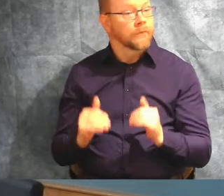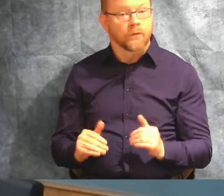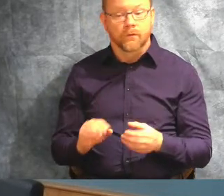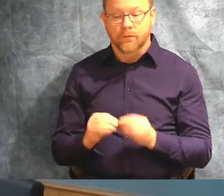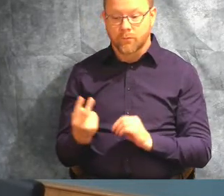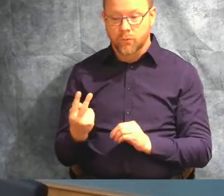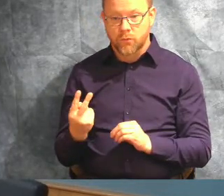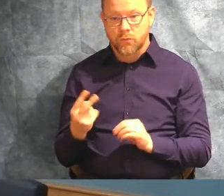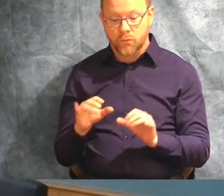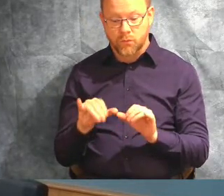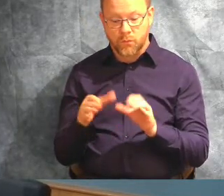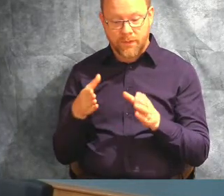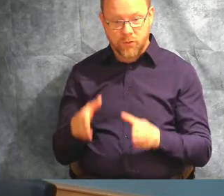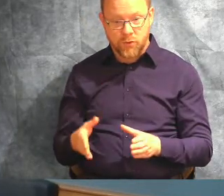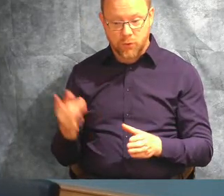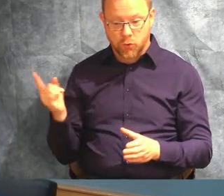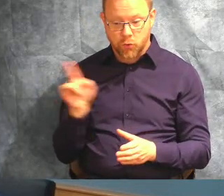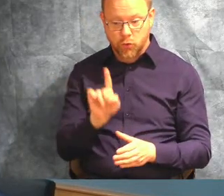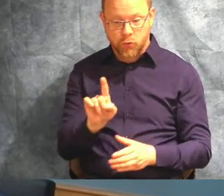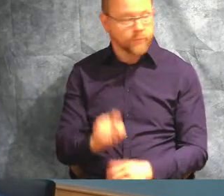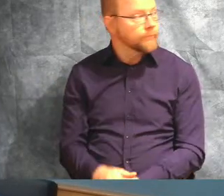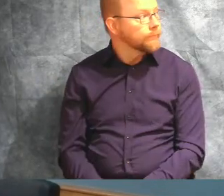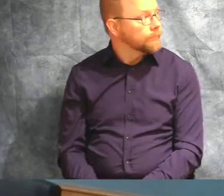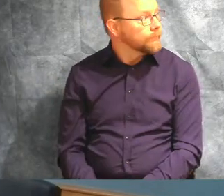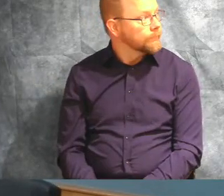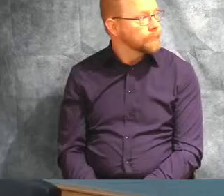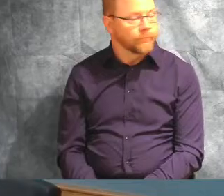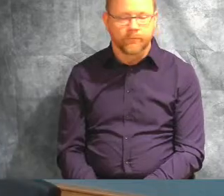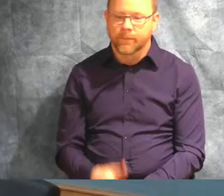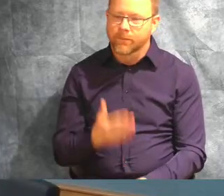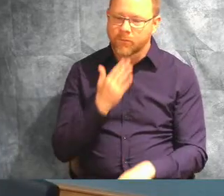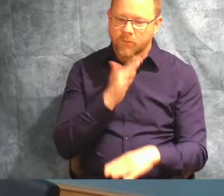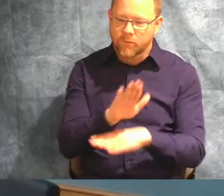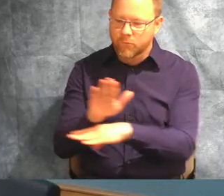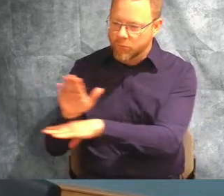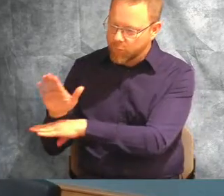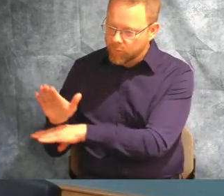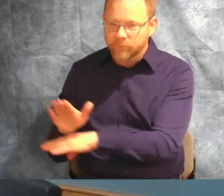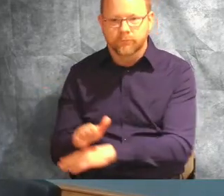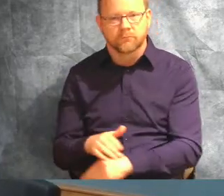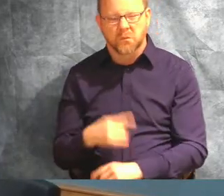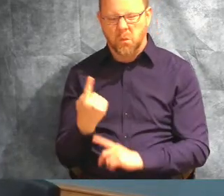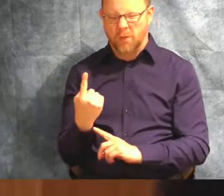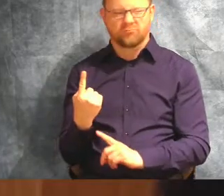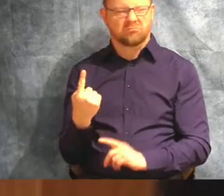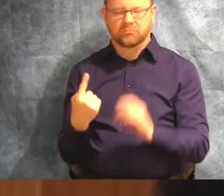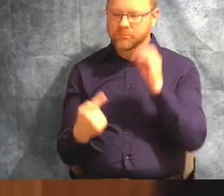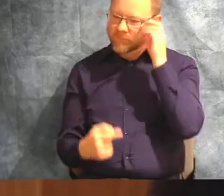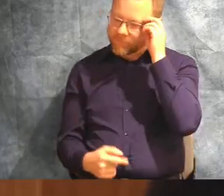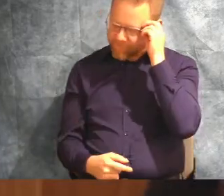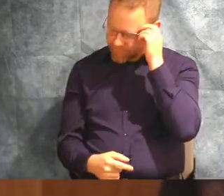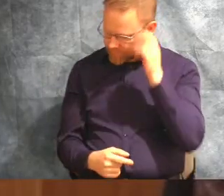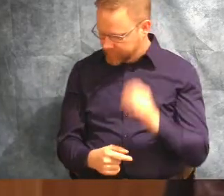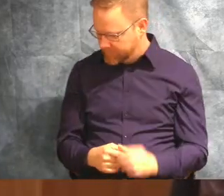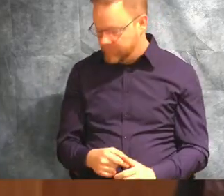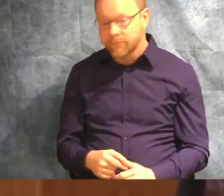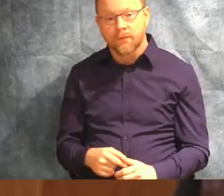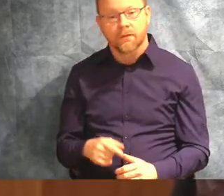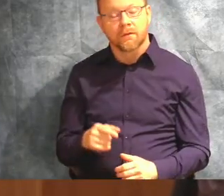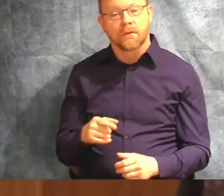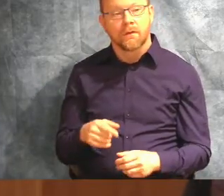our Engineer is here. Good afternoon. Just one item today. Um, this is a resolution to vacate a